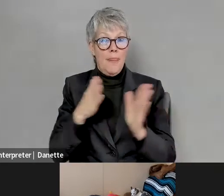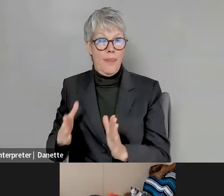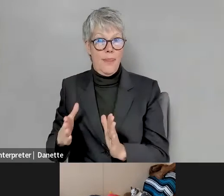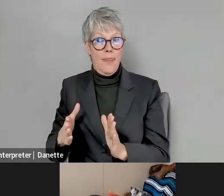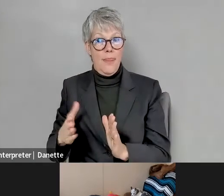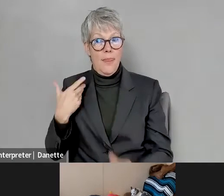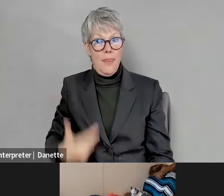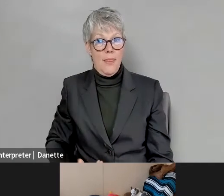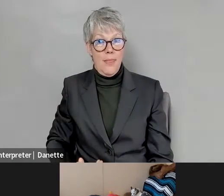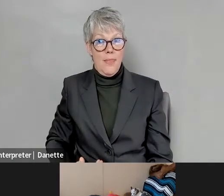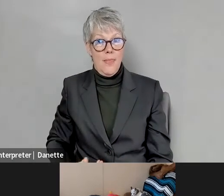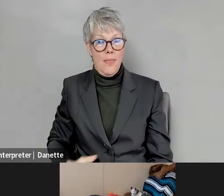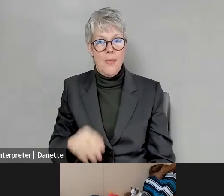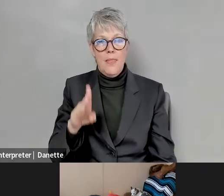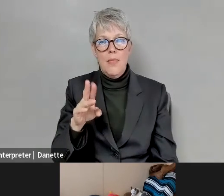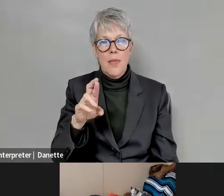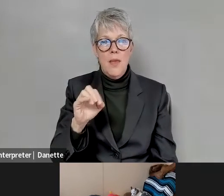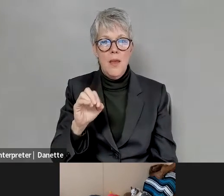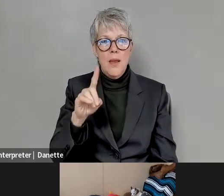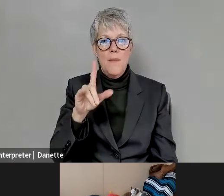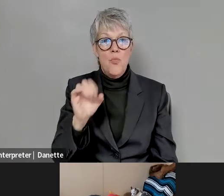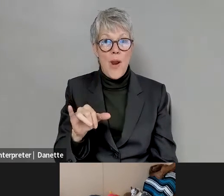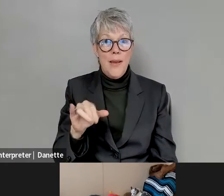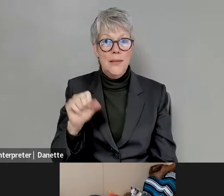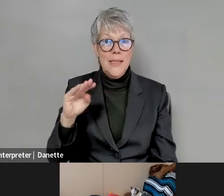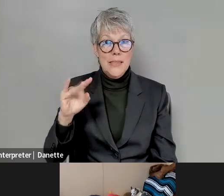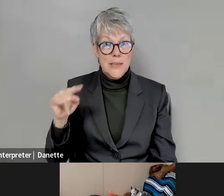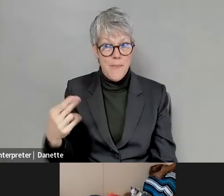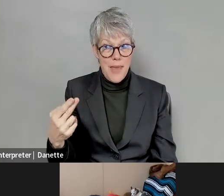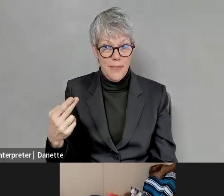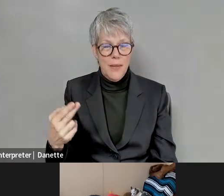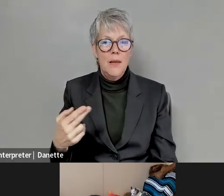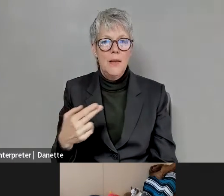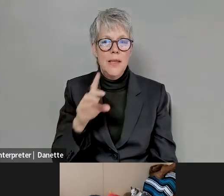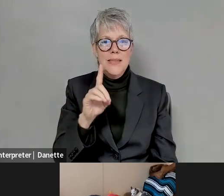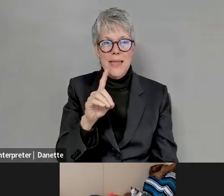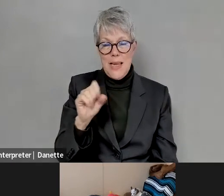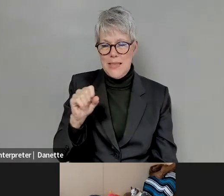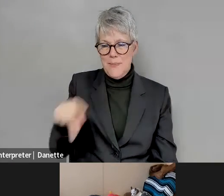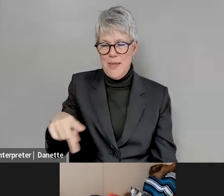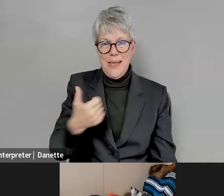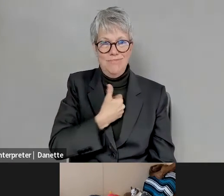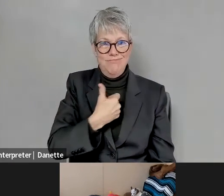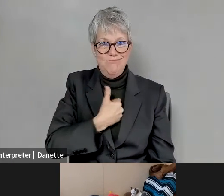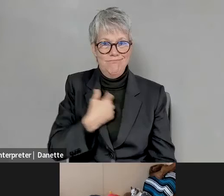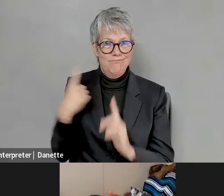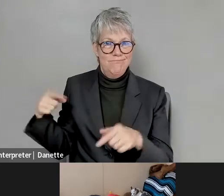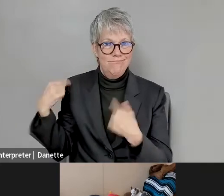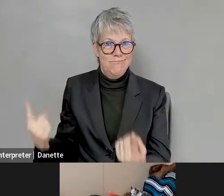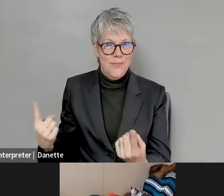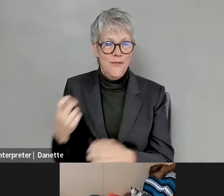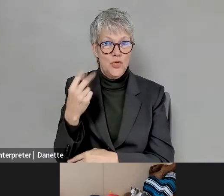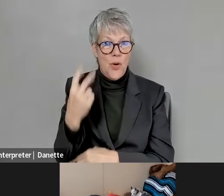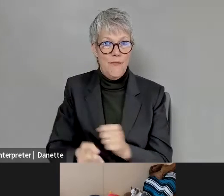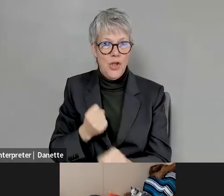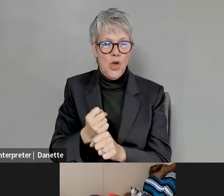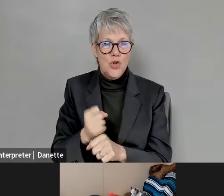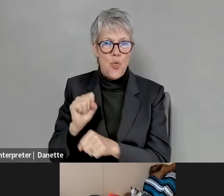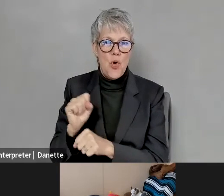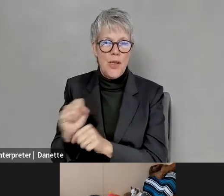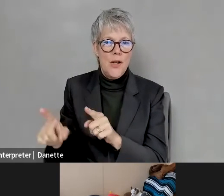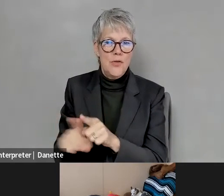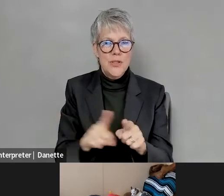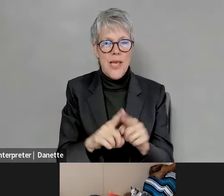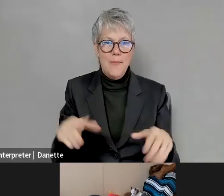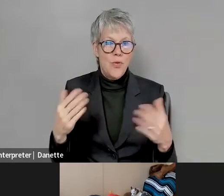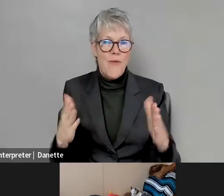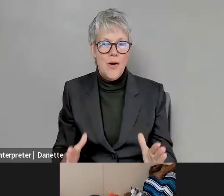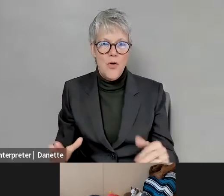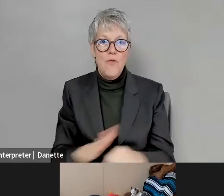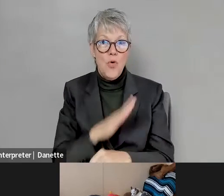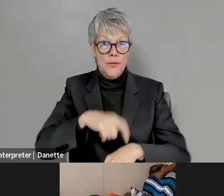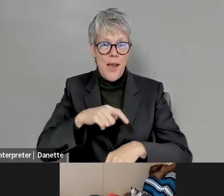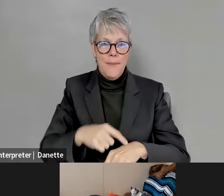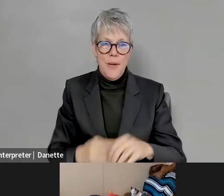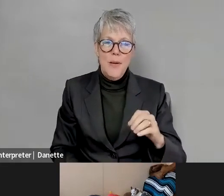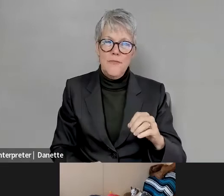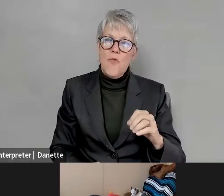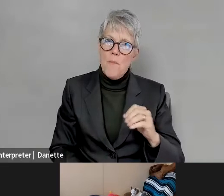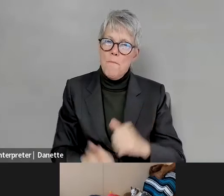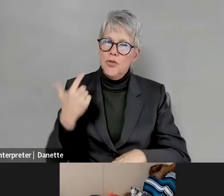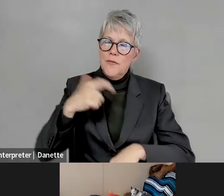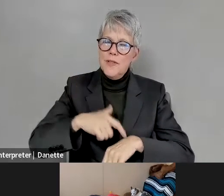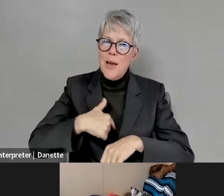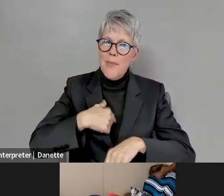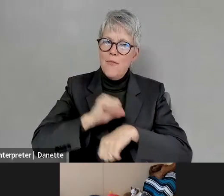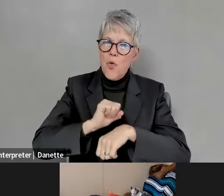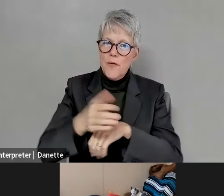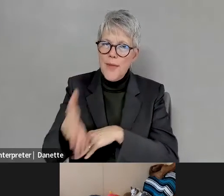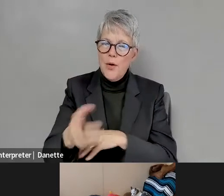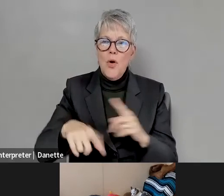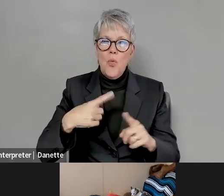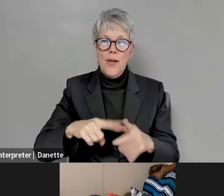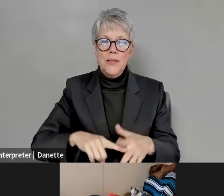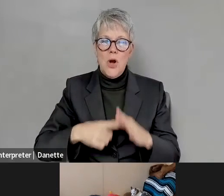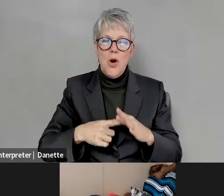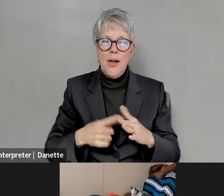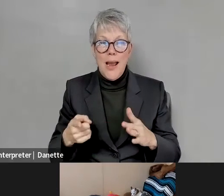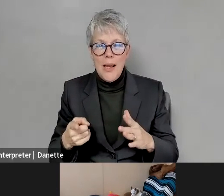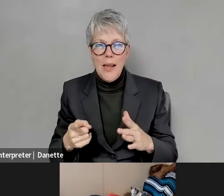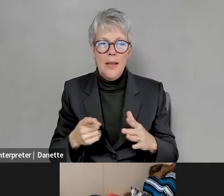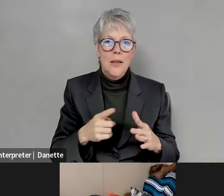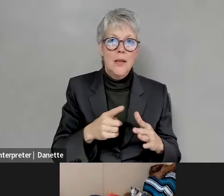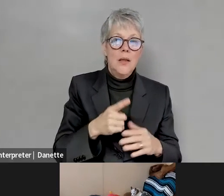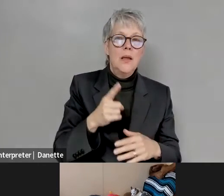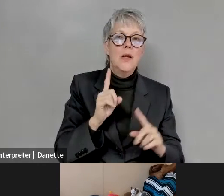Michael Smith: I, I'm Bradley Smith and I've been a dst for the last twelve years working under the same provider full time. Most of the time I've worked there. Um! When I first started I was balancing it with going to school at Wake Tech